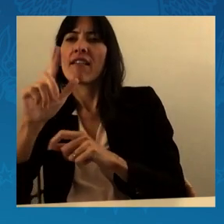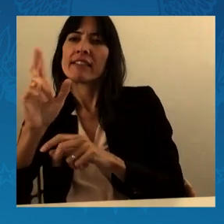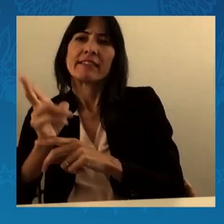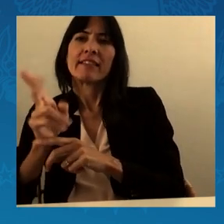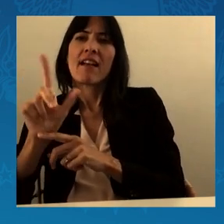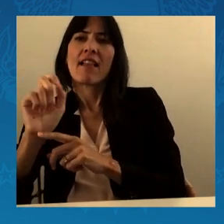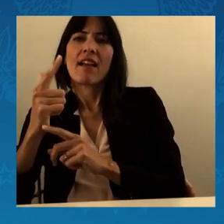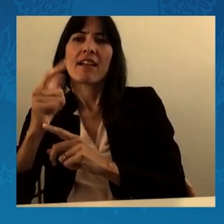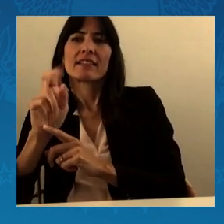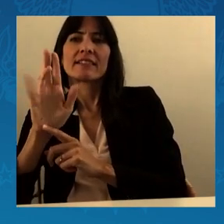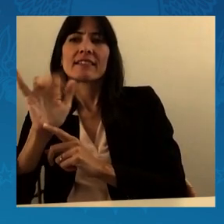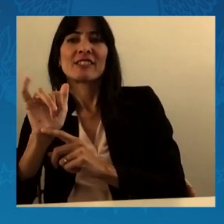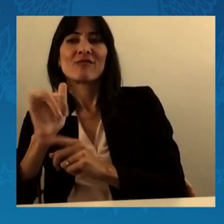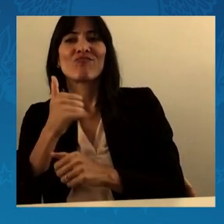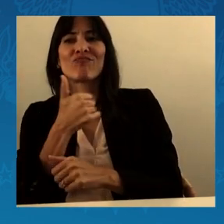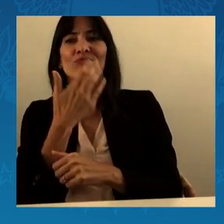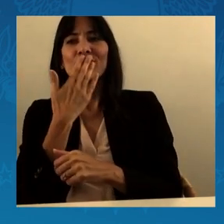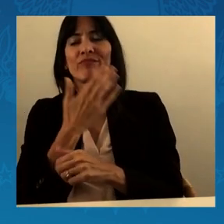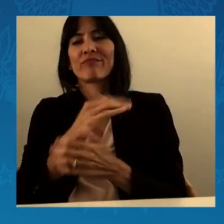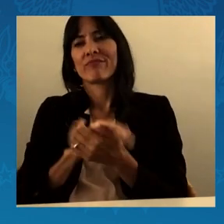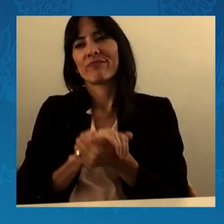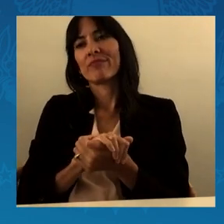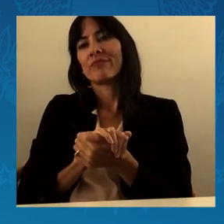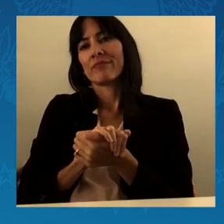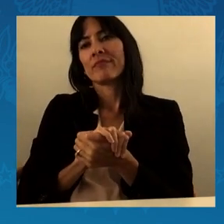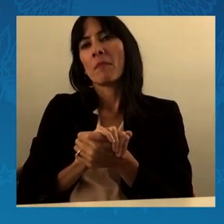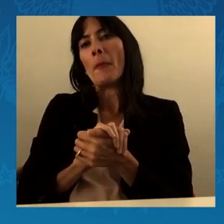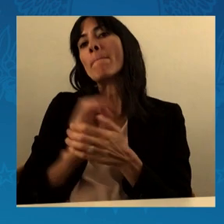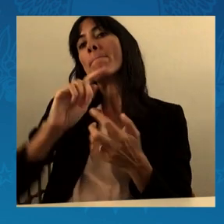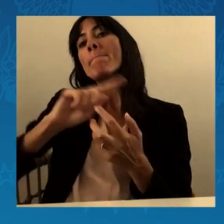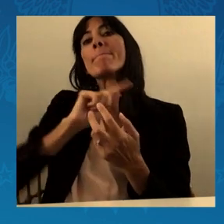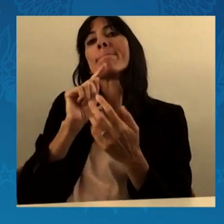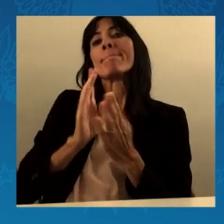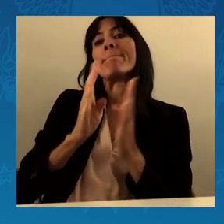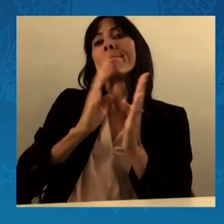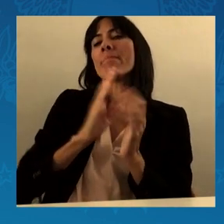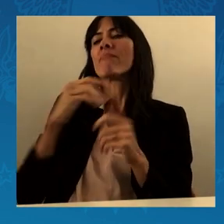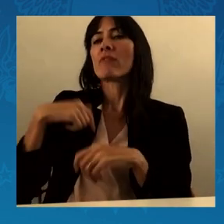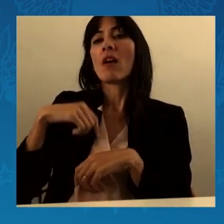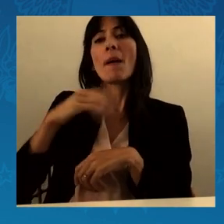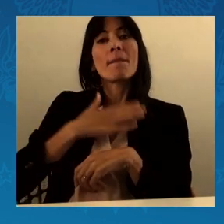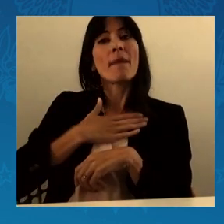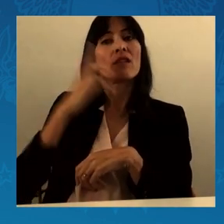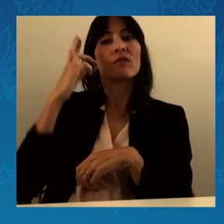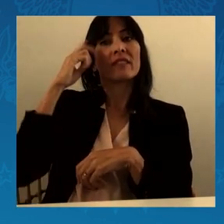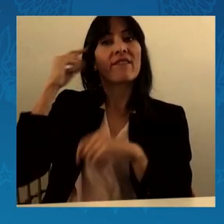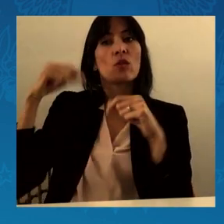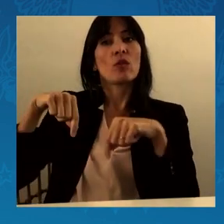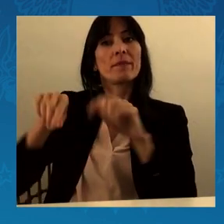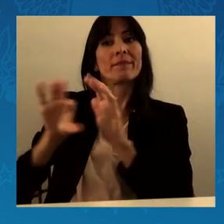Male Speaker: For me, I had a couple of really good reasons why I wanted to come to Hampton. Mainly, my first one was probably just like meeting